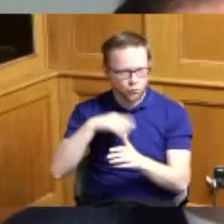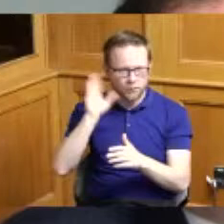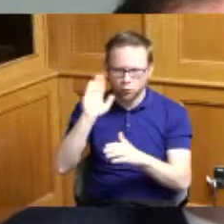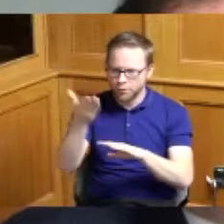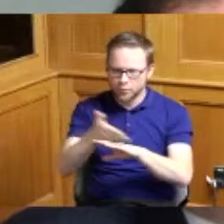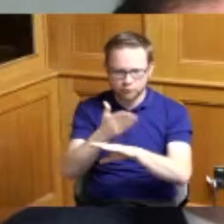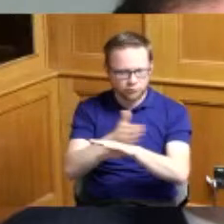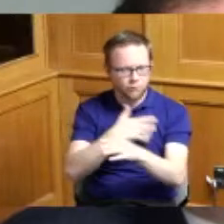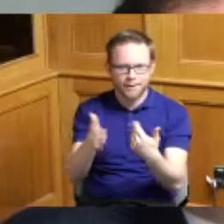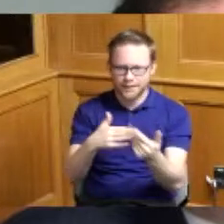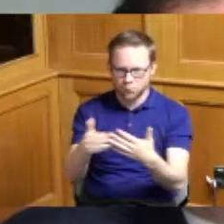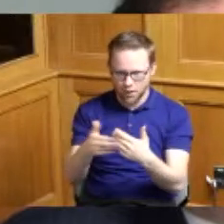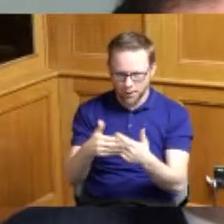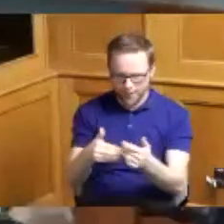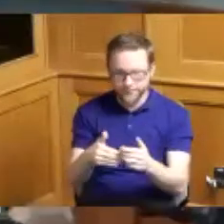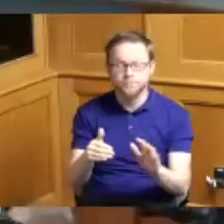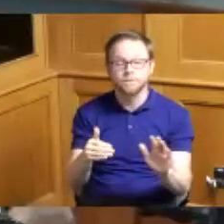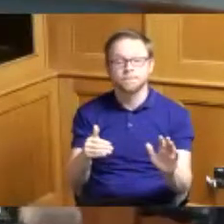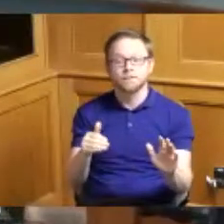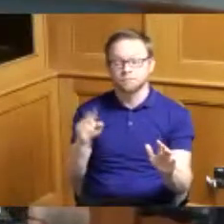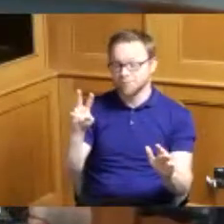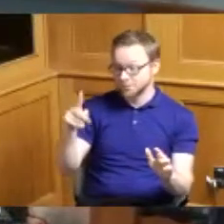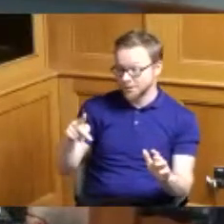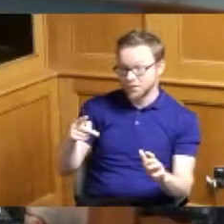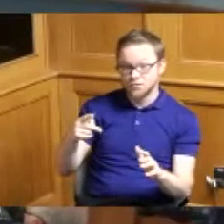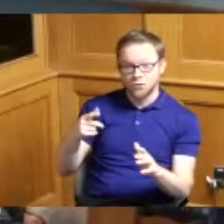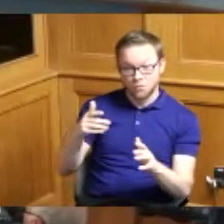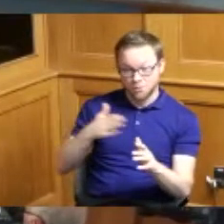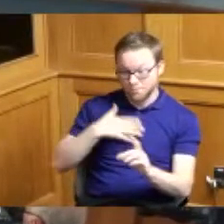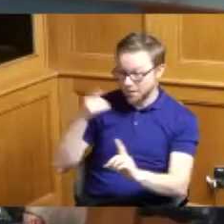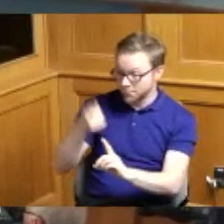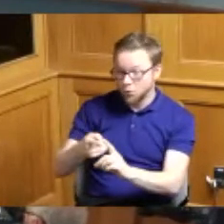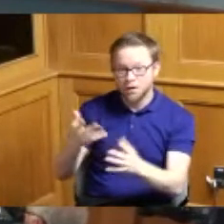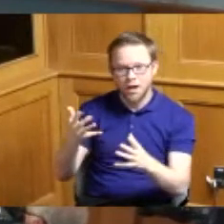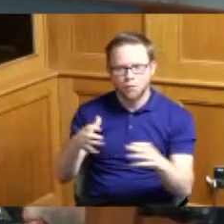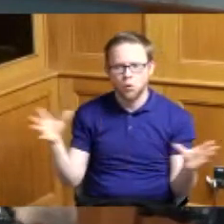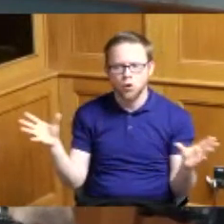what I'm trying to get to is the total cost we could tell the taxpayers we had talked to Tuesday